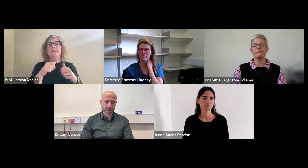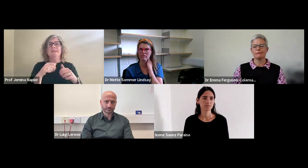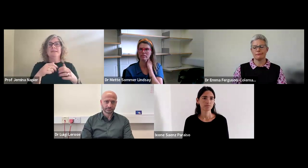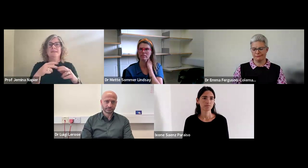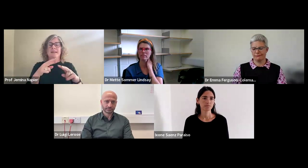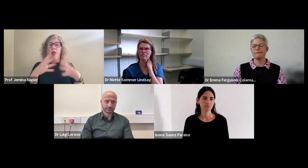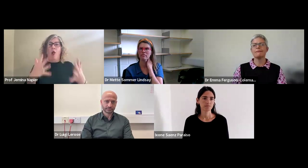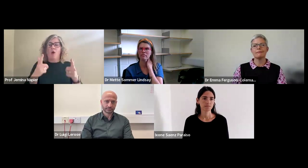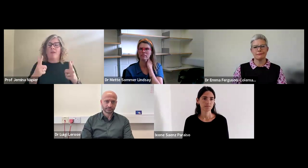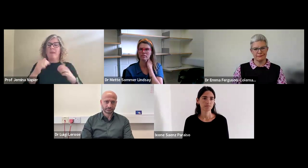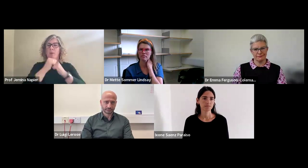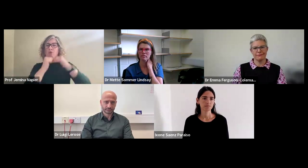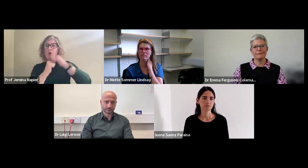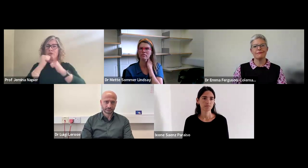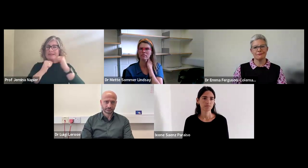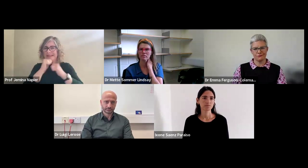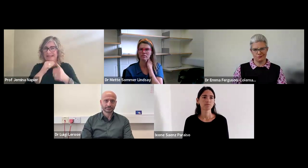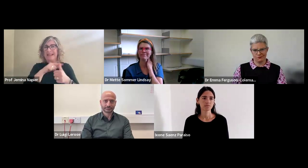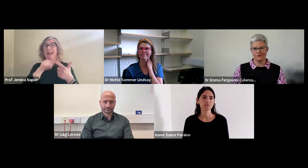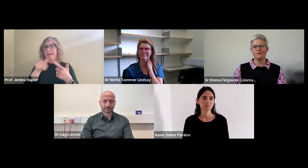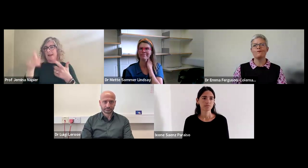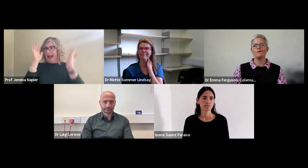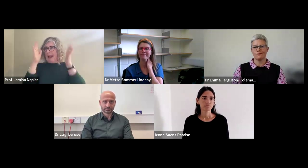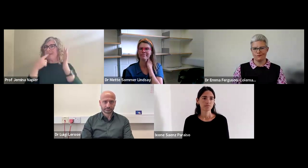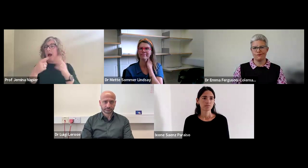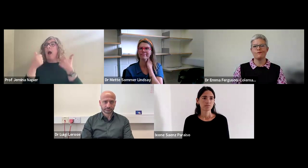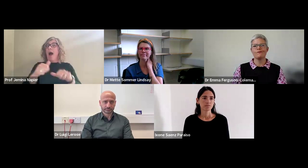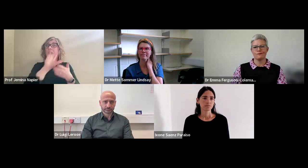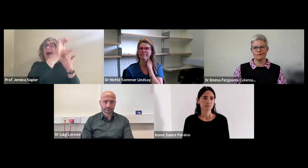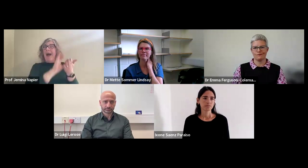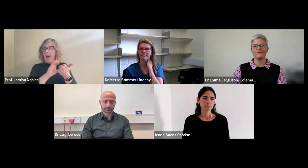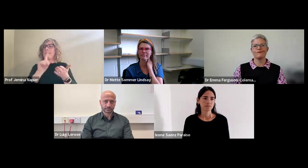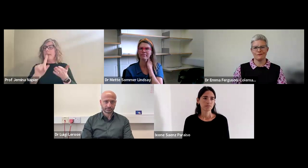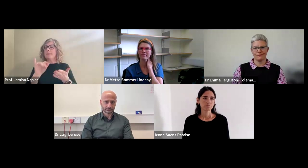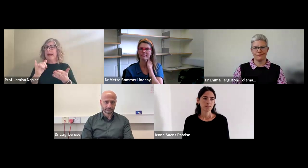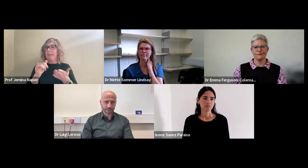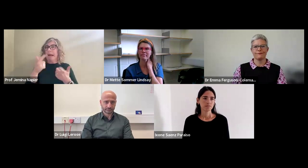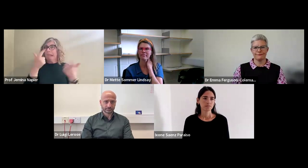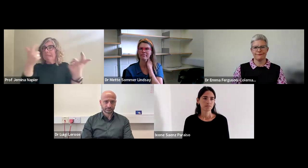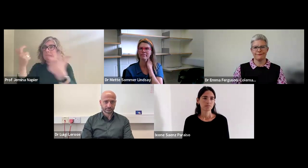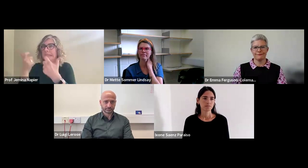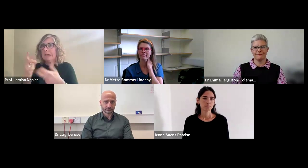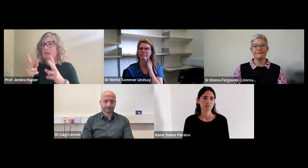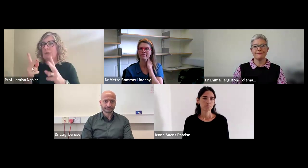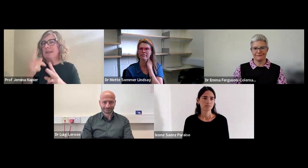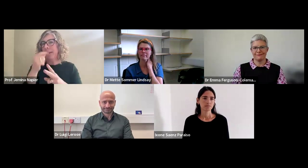difficult to navigate - there's a lot of structural blocks in that process. Then,